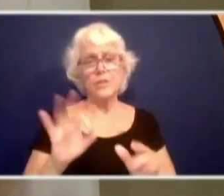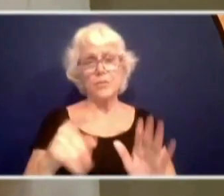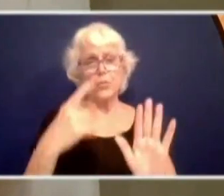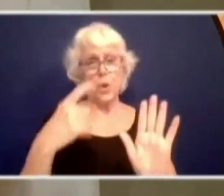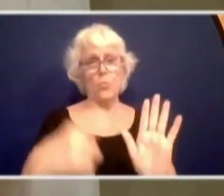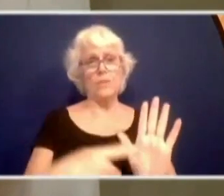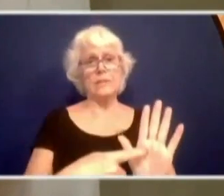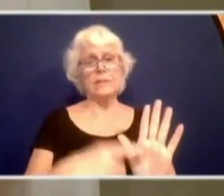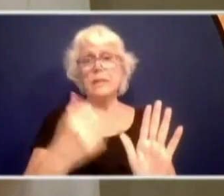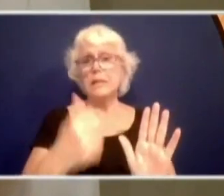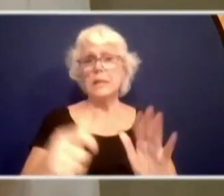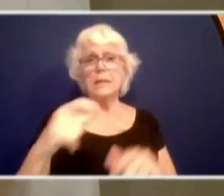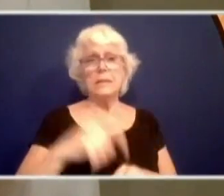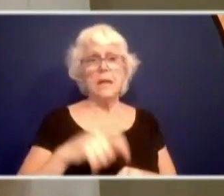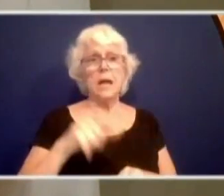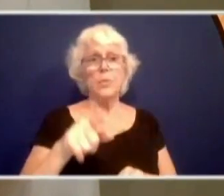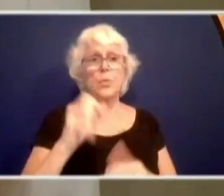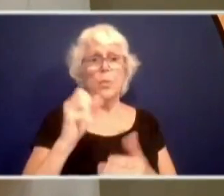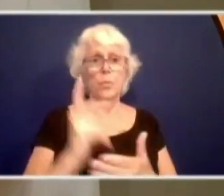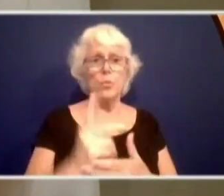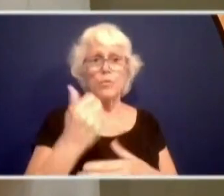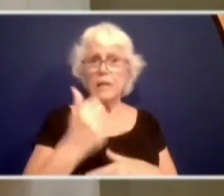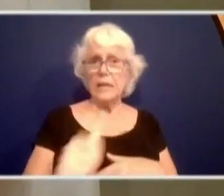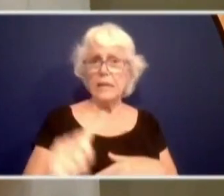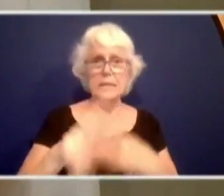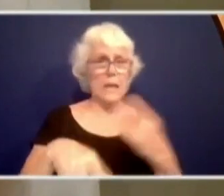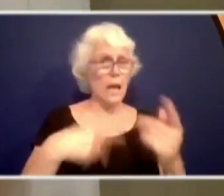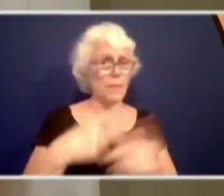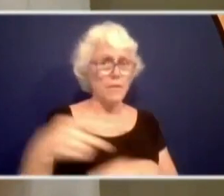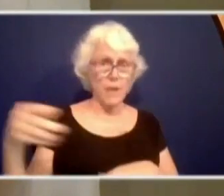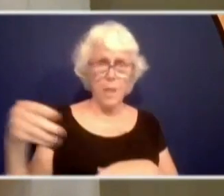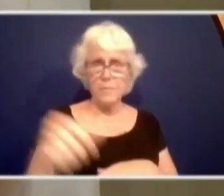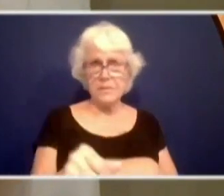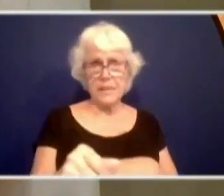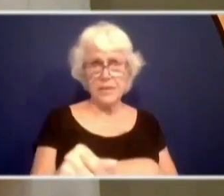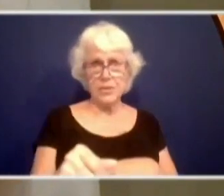you're approving any type of compensation as the whoever read the last motion,